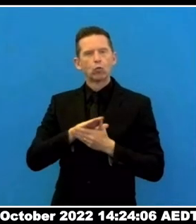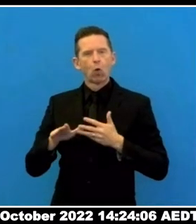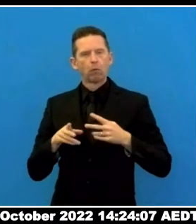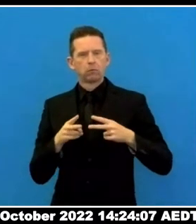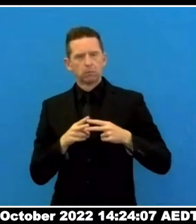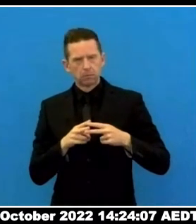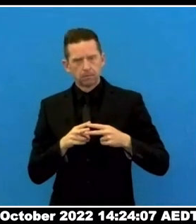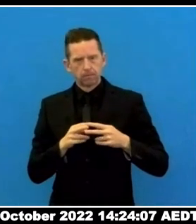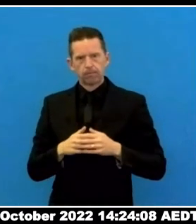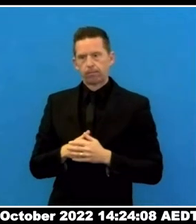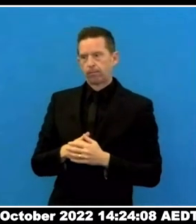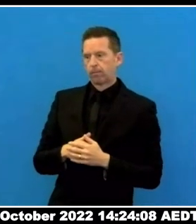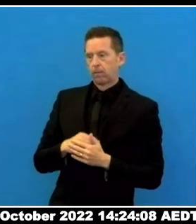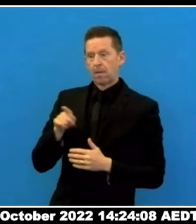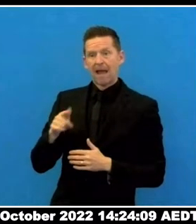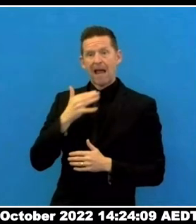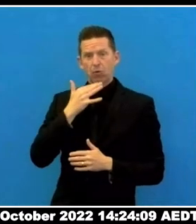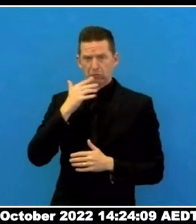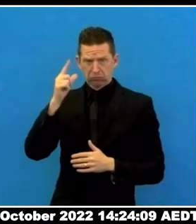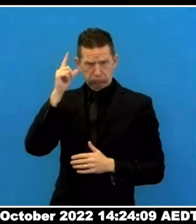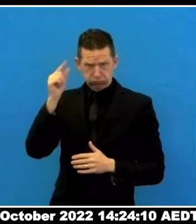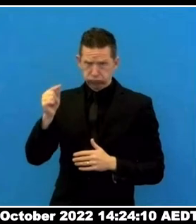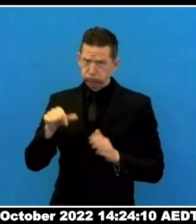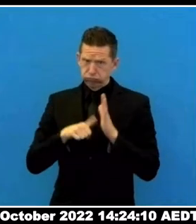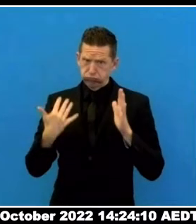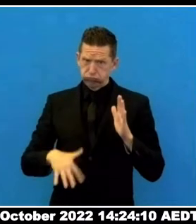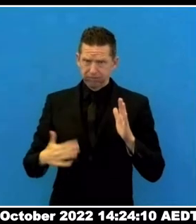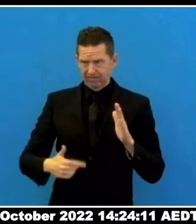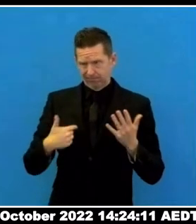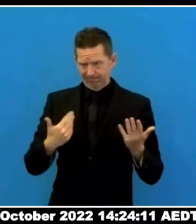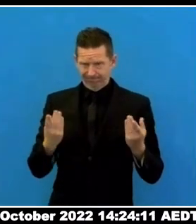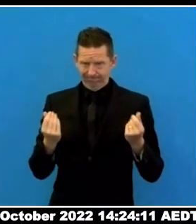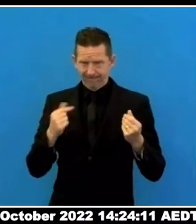That amount is very large and we can't afford it on our own.